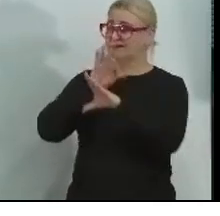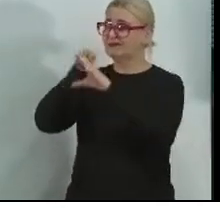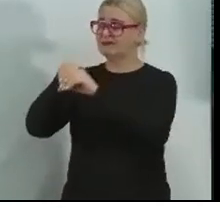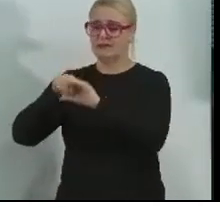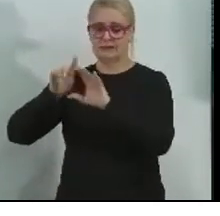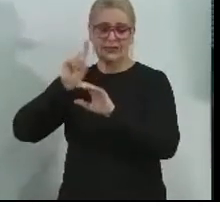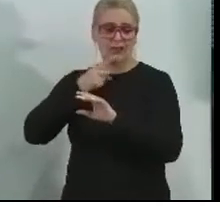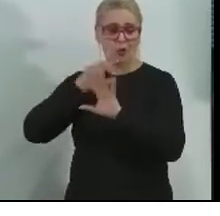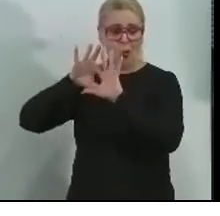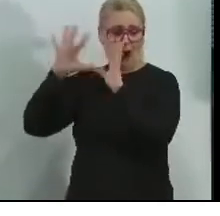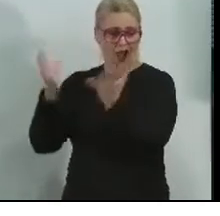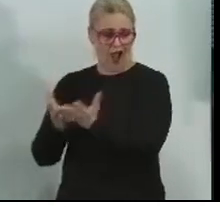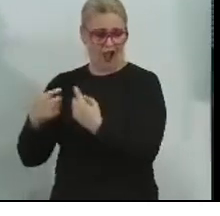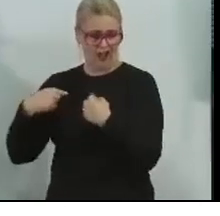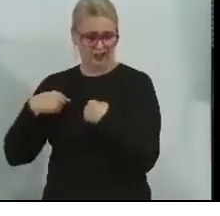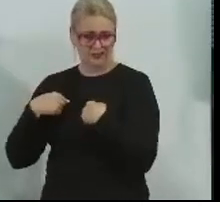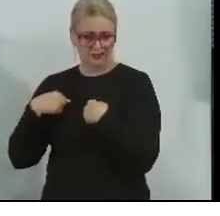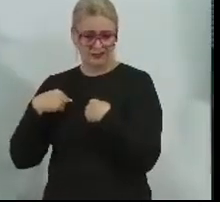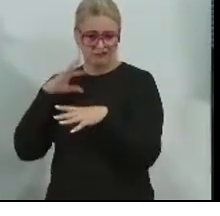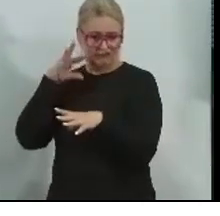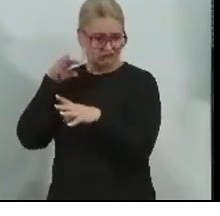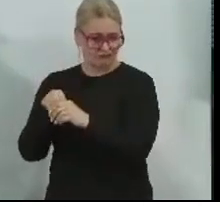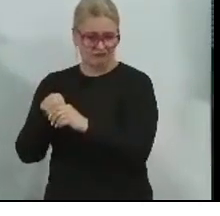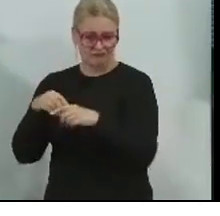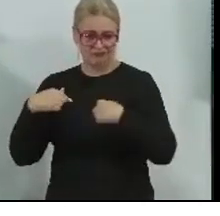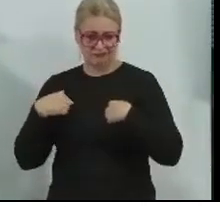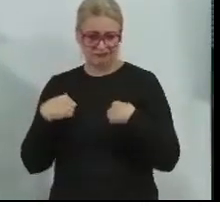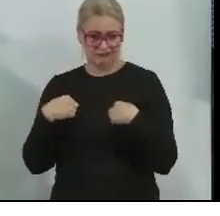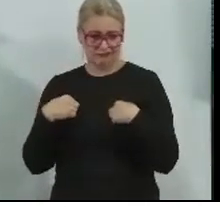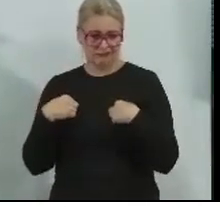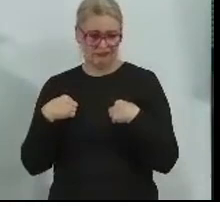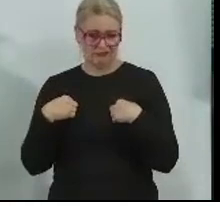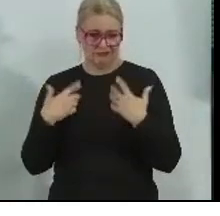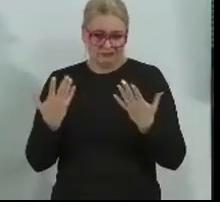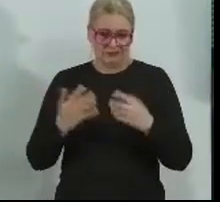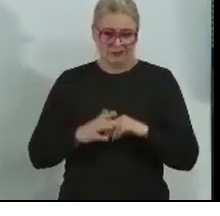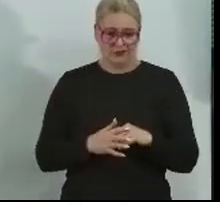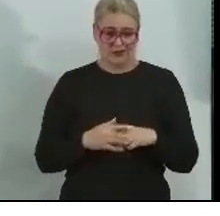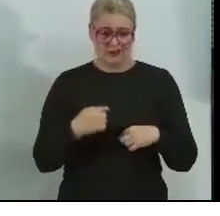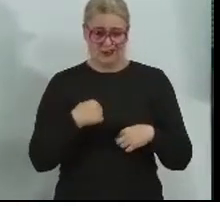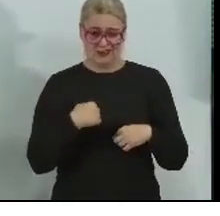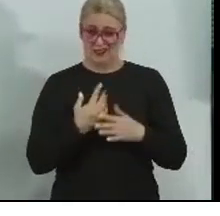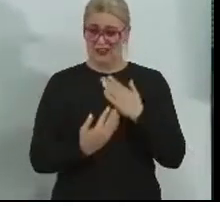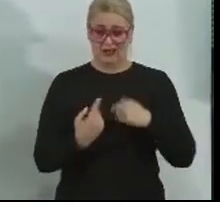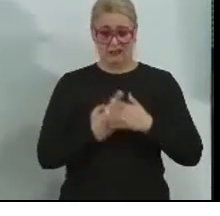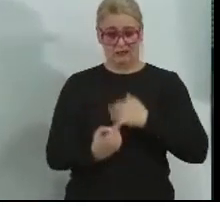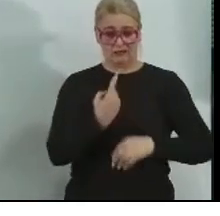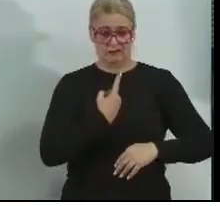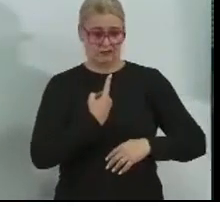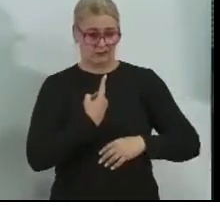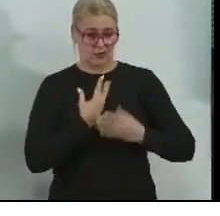So it's been quite sort of a strange will navigate my way through across the years, but one thing